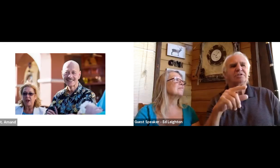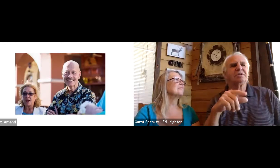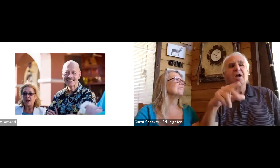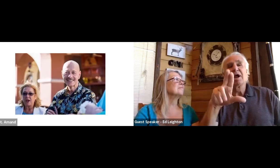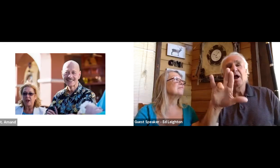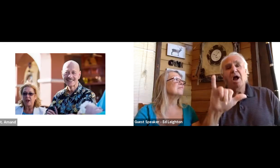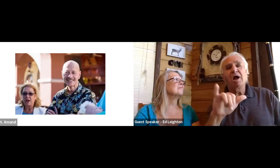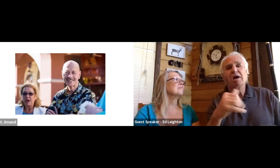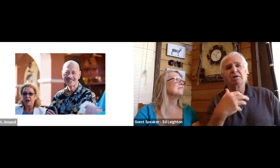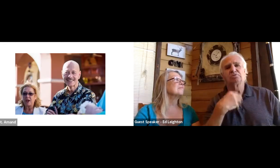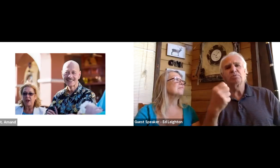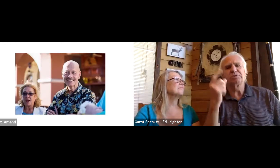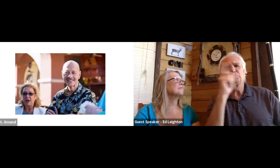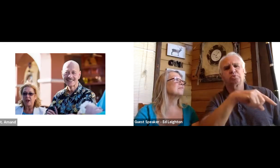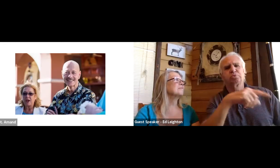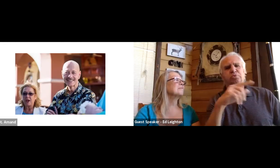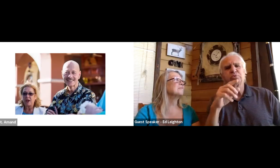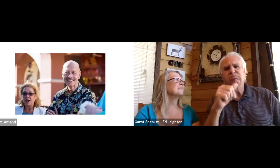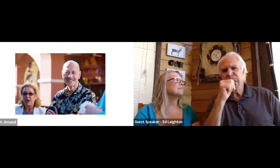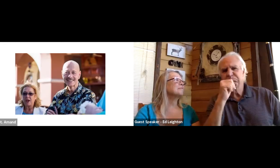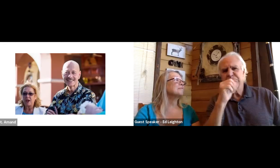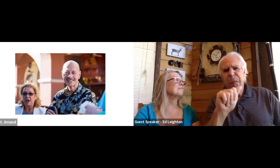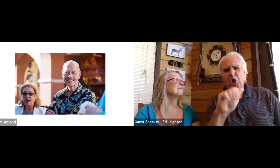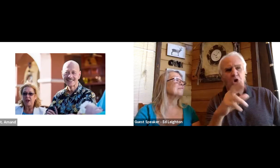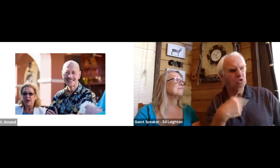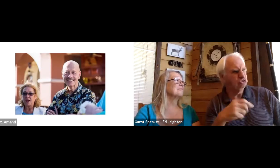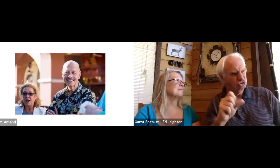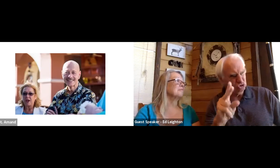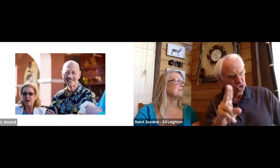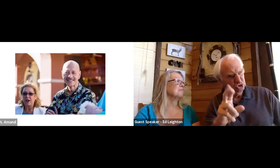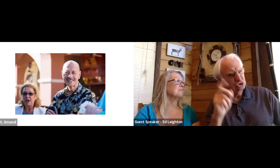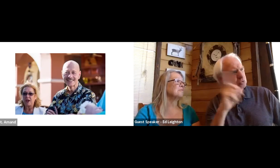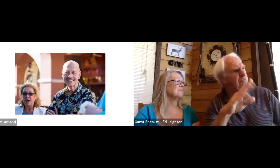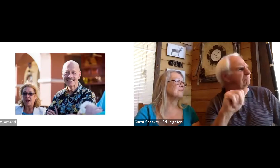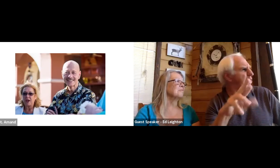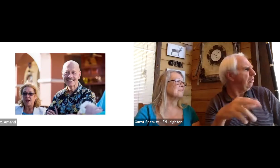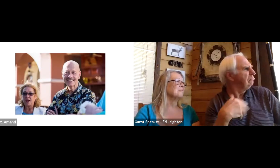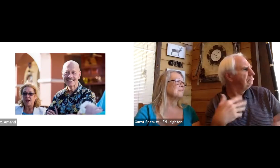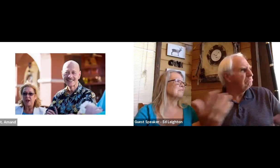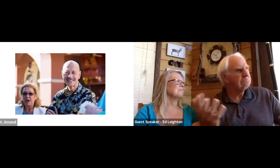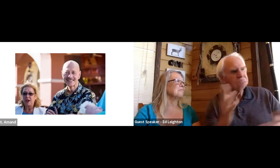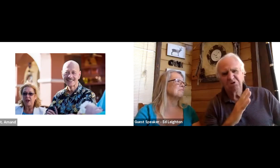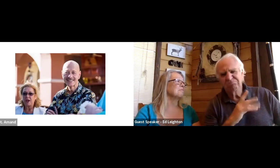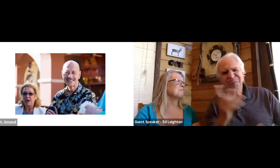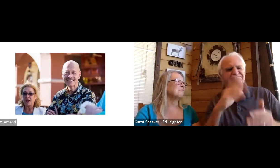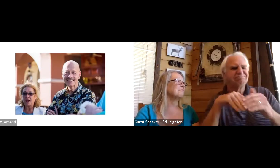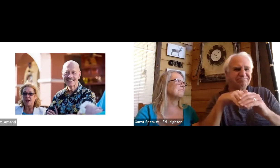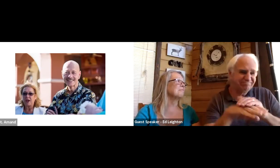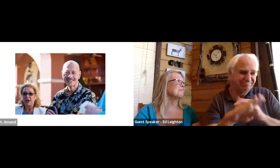and, you know, a few days later, Guy said, "Let's go out to a bar," and I'm like, "Oh, sure, that'll be fun."